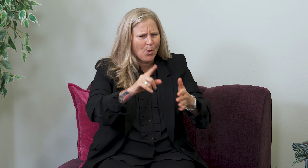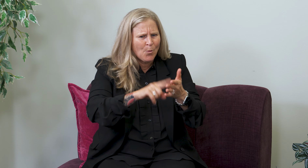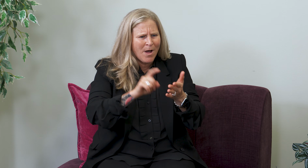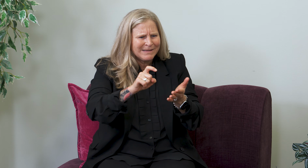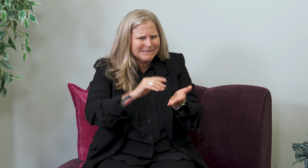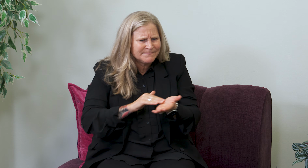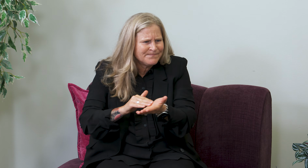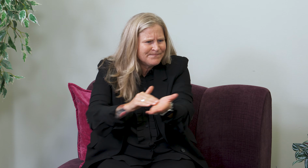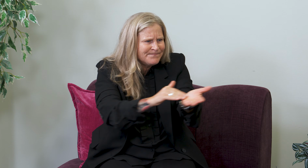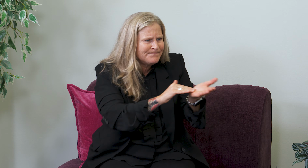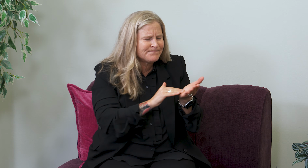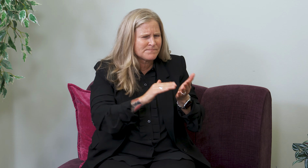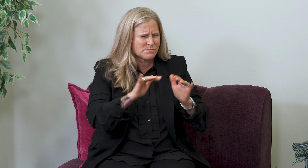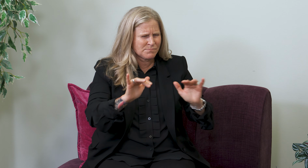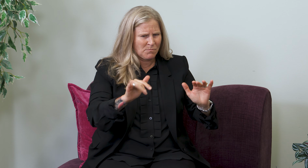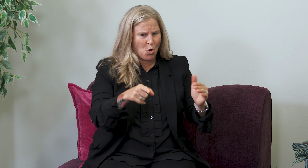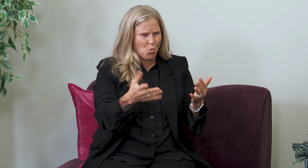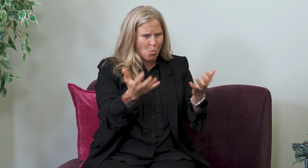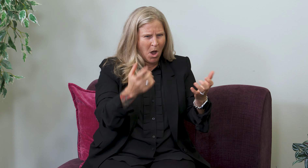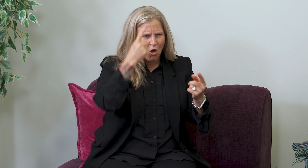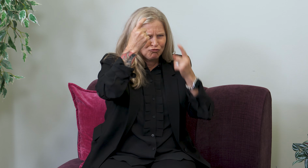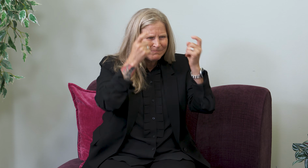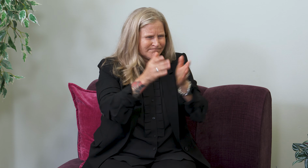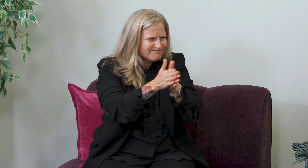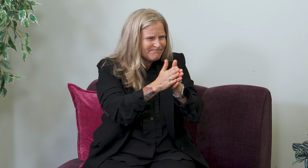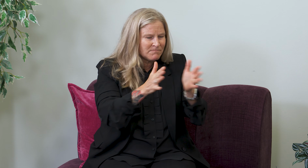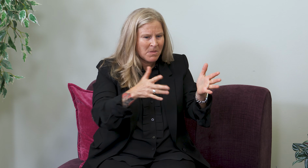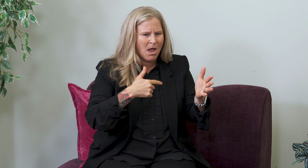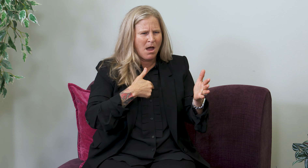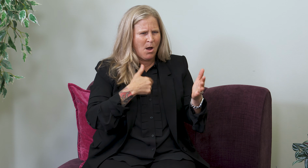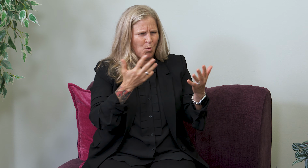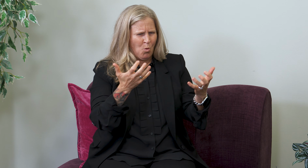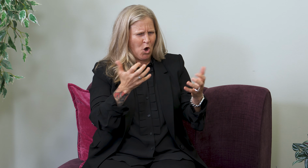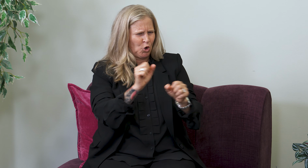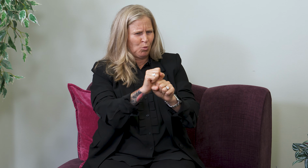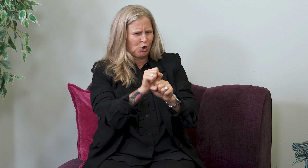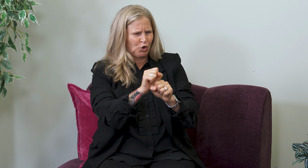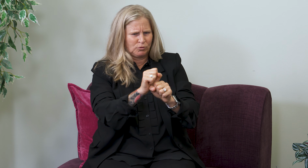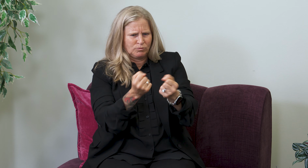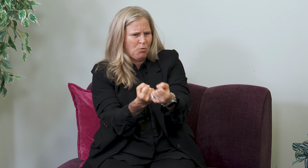Now I want to get a pulse for what is needed. What dreams are there?